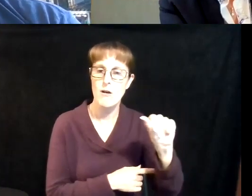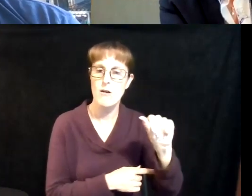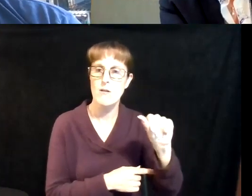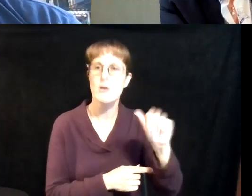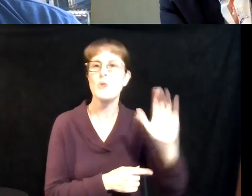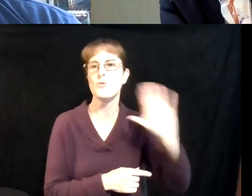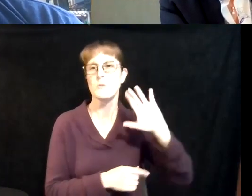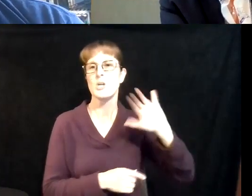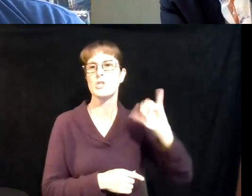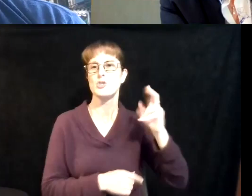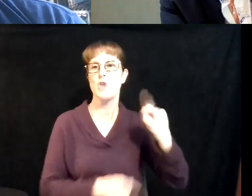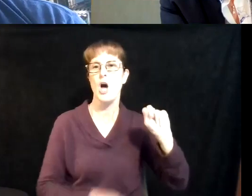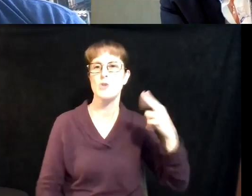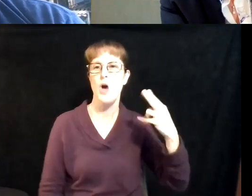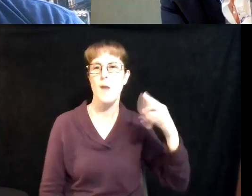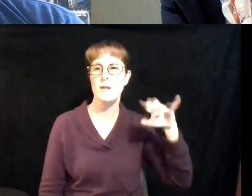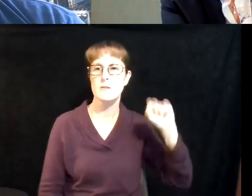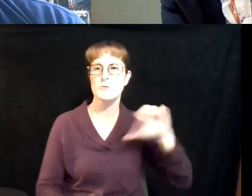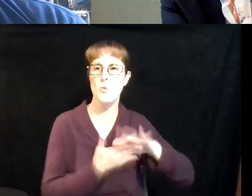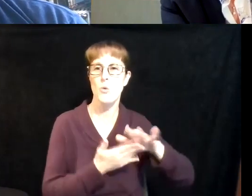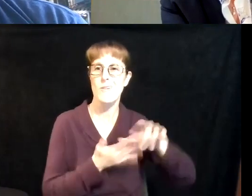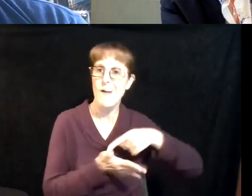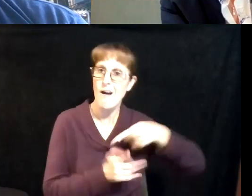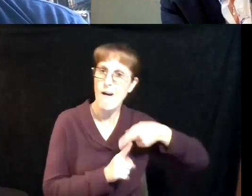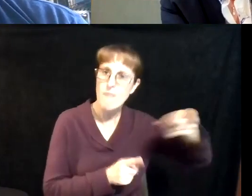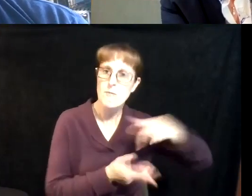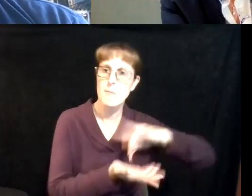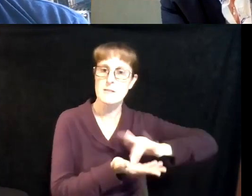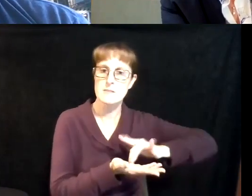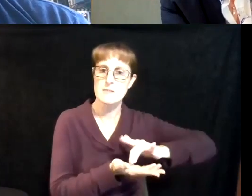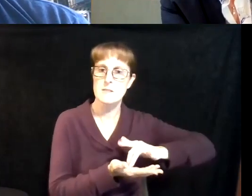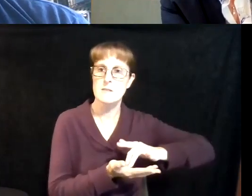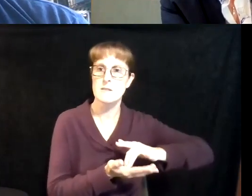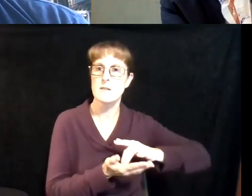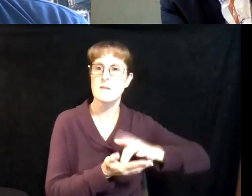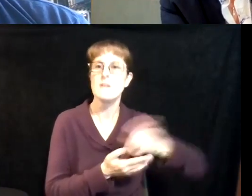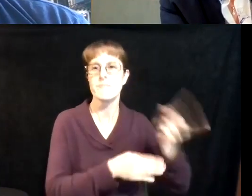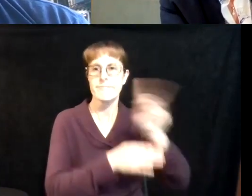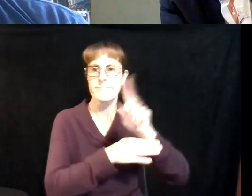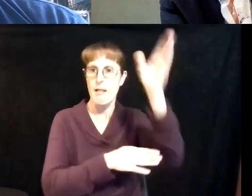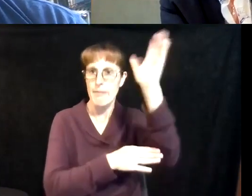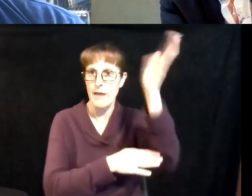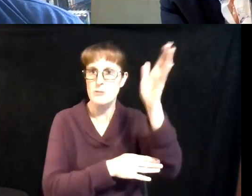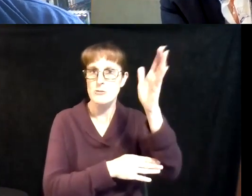presented a workshop on self-injurious behavior in Framingham, Massachusetts to an audience of